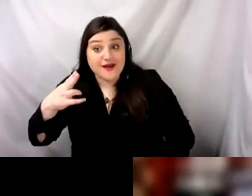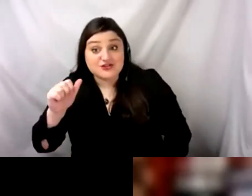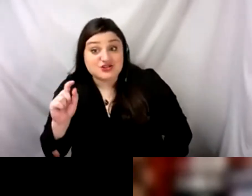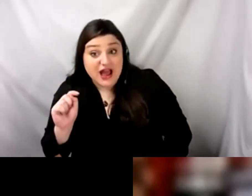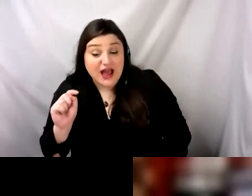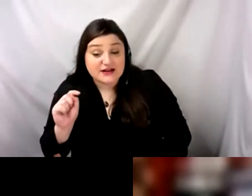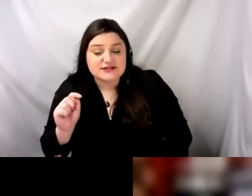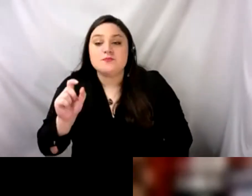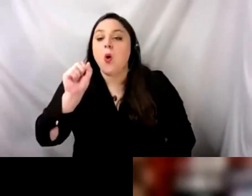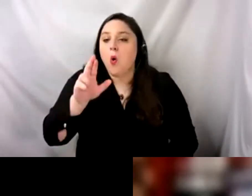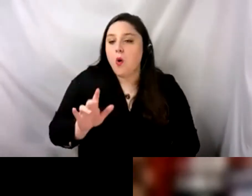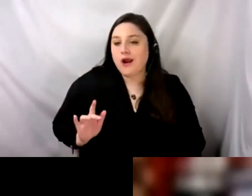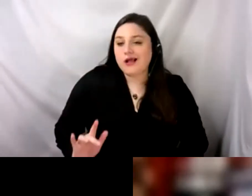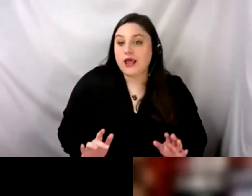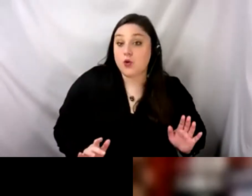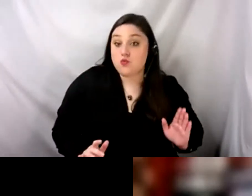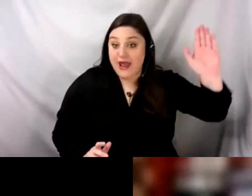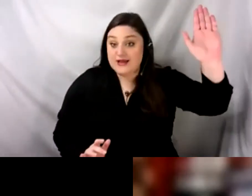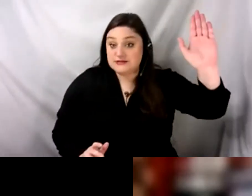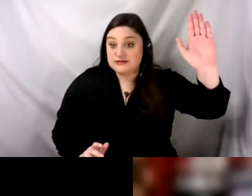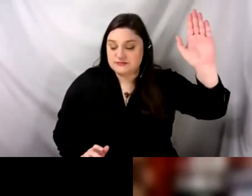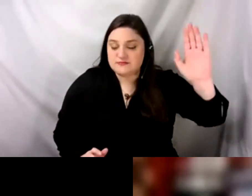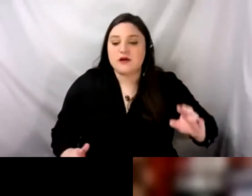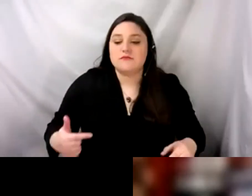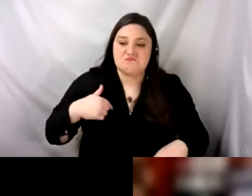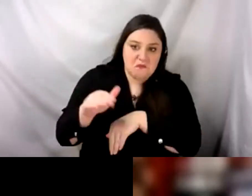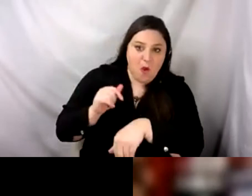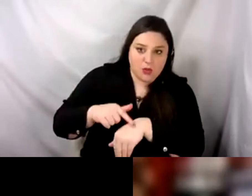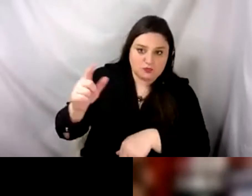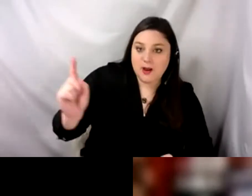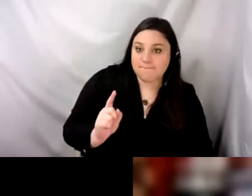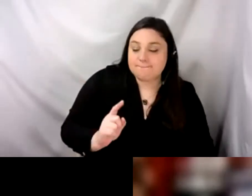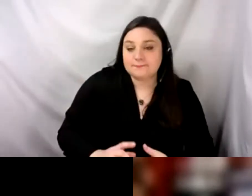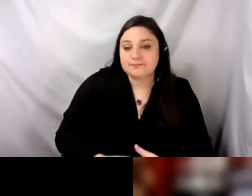and I will try to field the ones that I see.